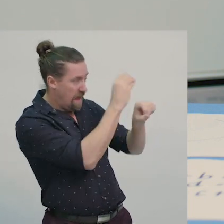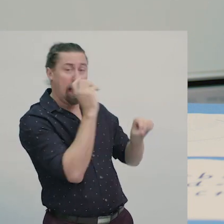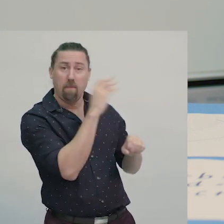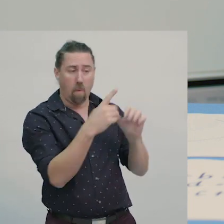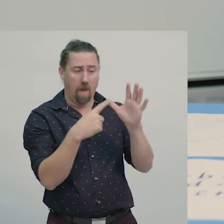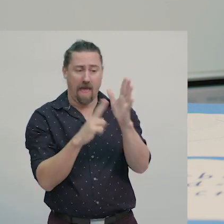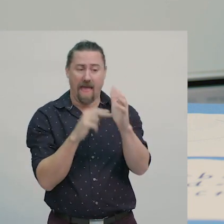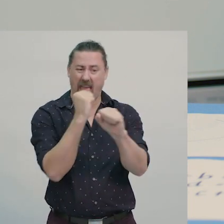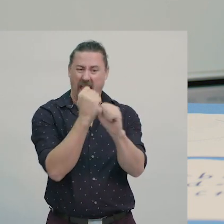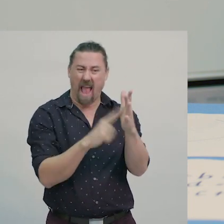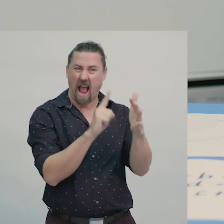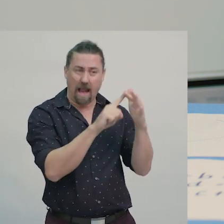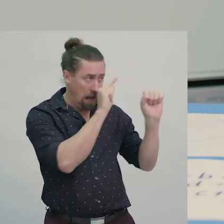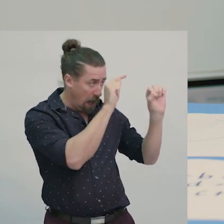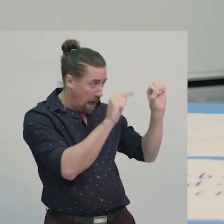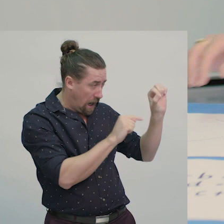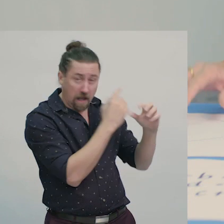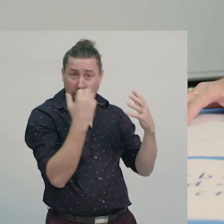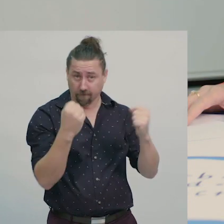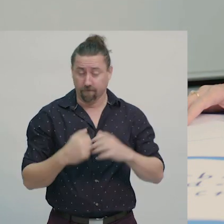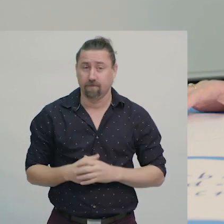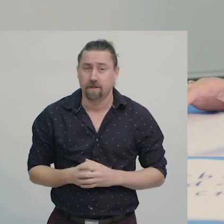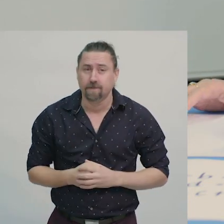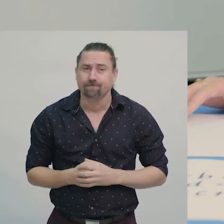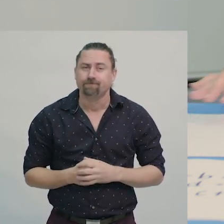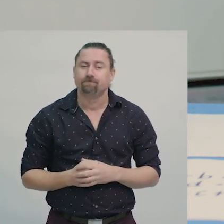clustered around a point. On this page,